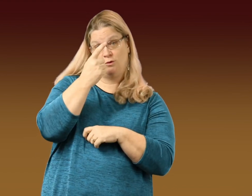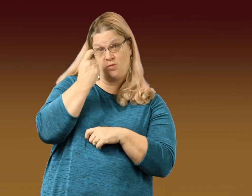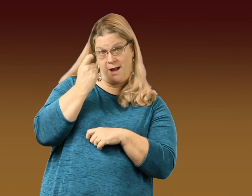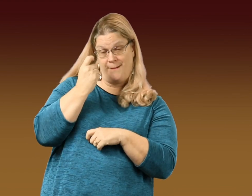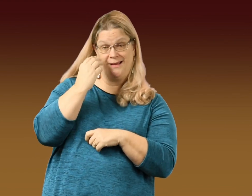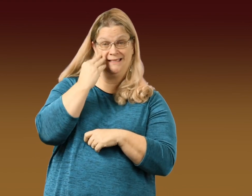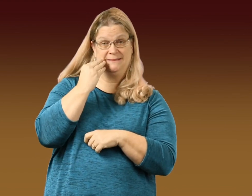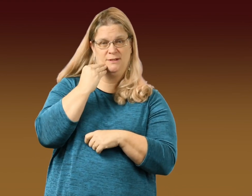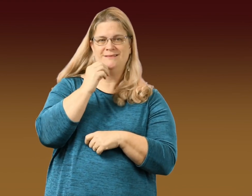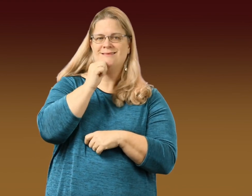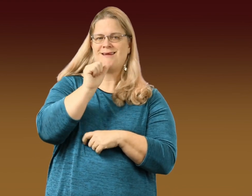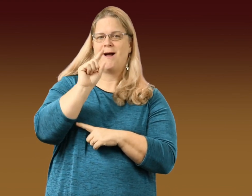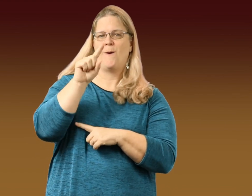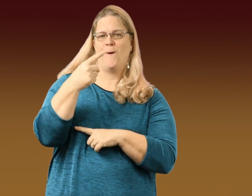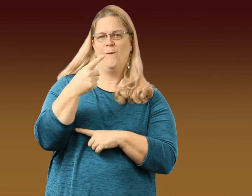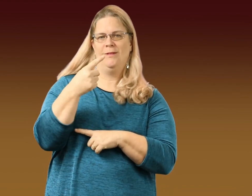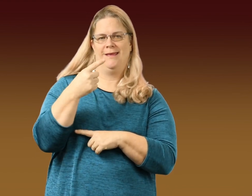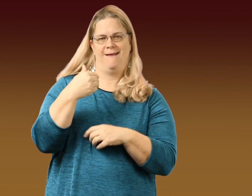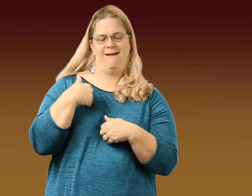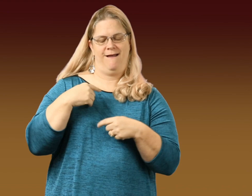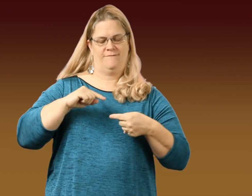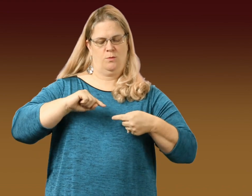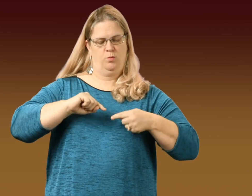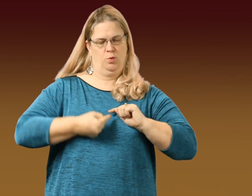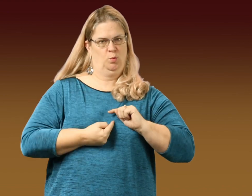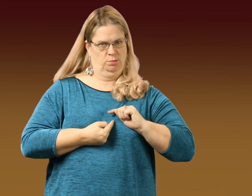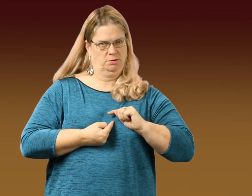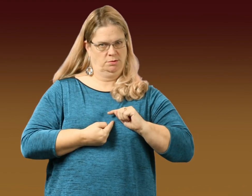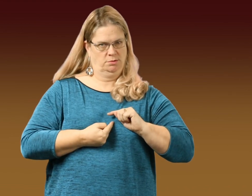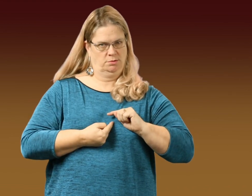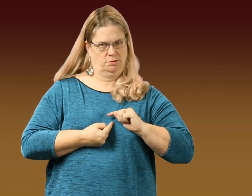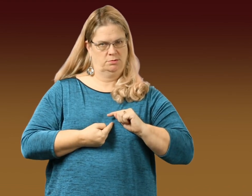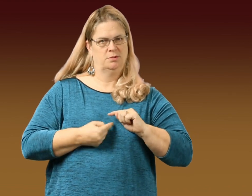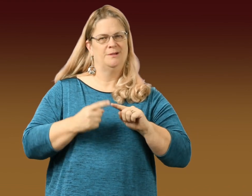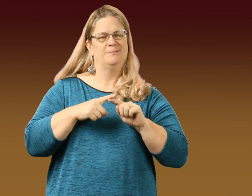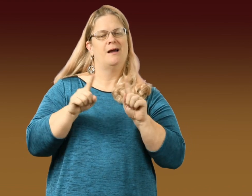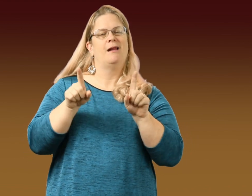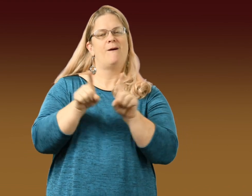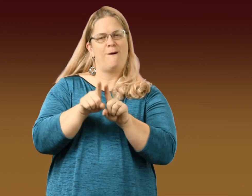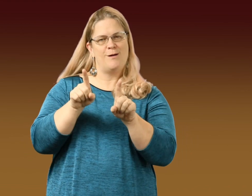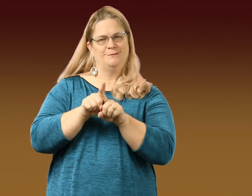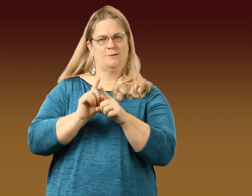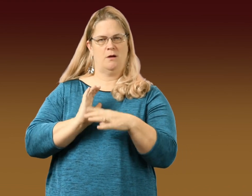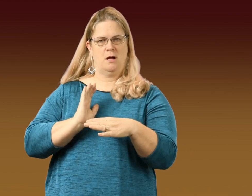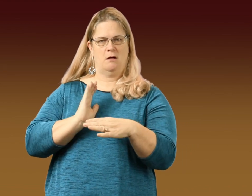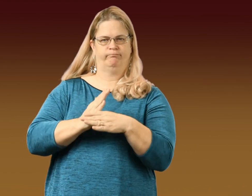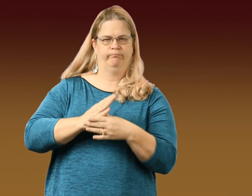So a person with trauma -- that experience not only will wound the person,